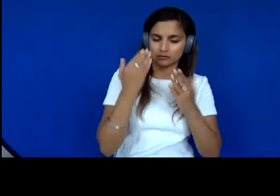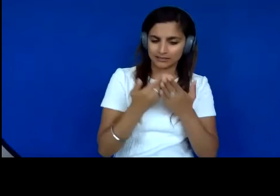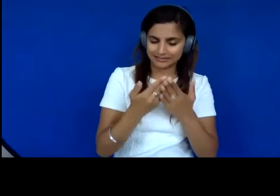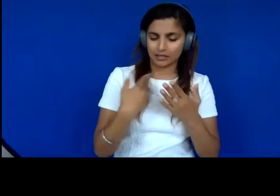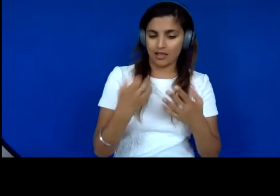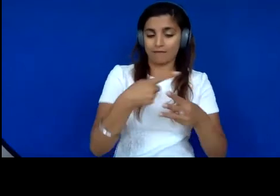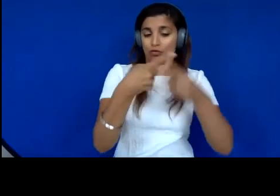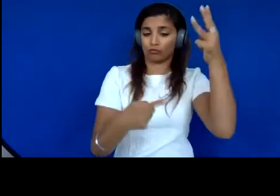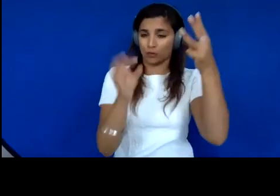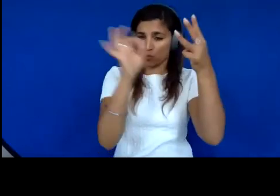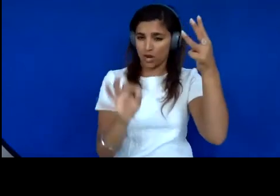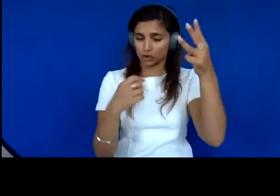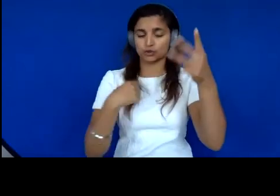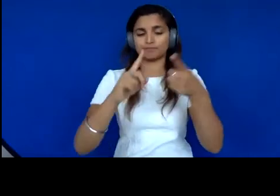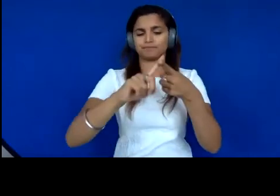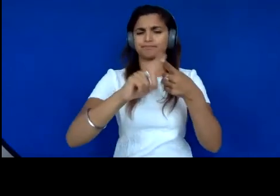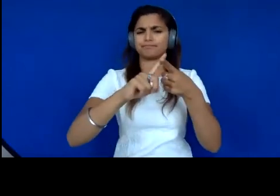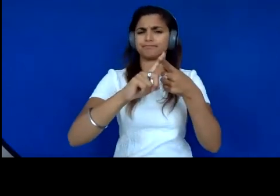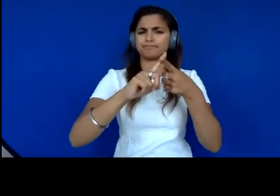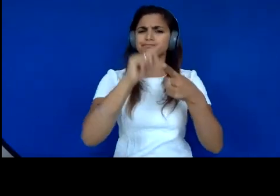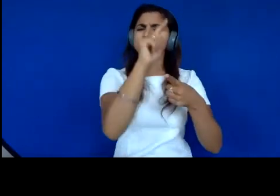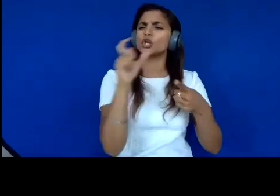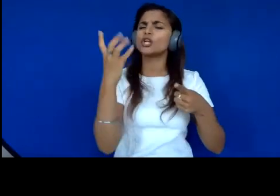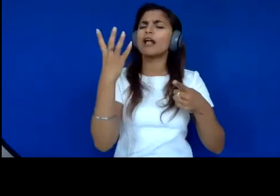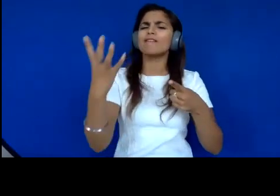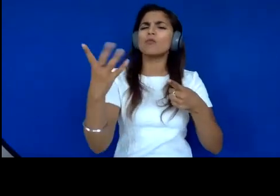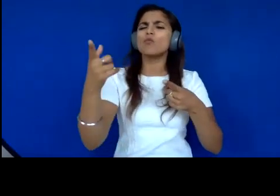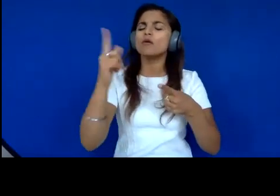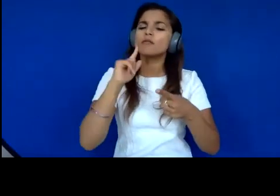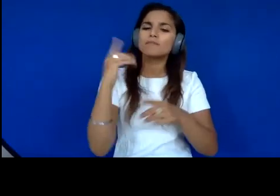is the narrative of Channel 4's Paralympic superhuman gendered if so how